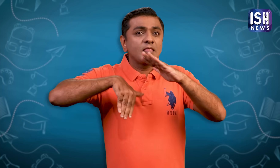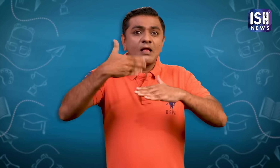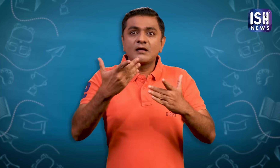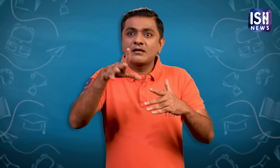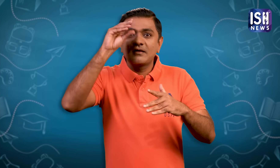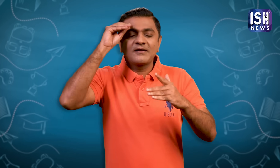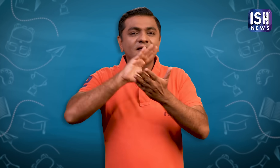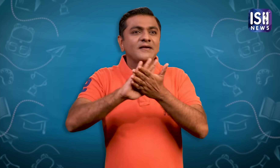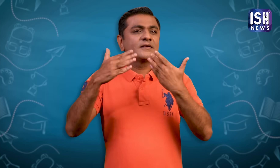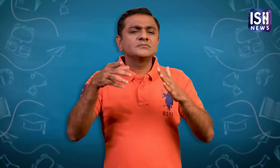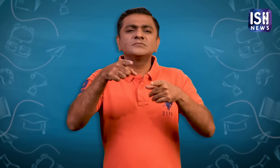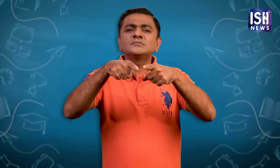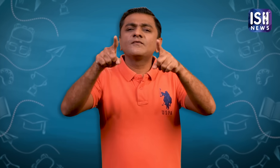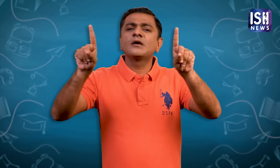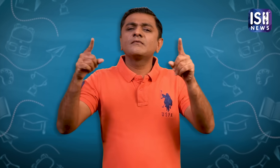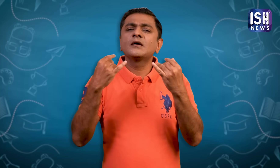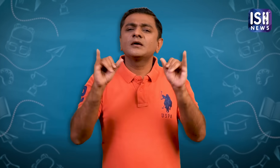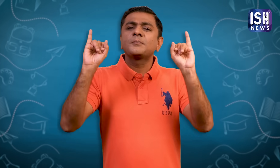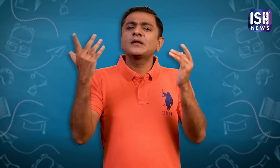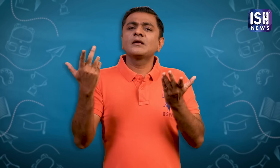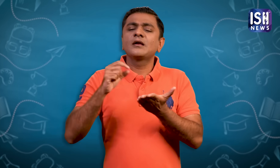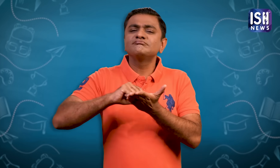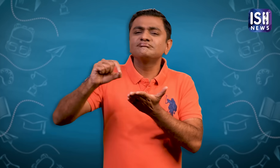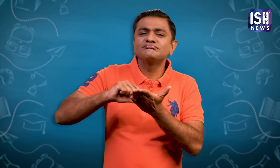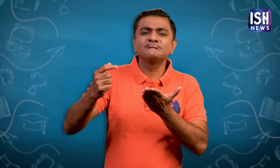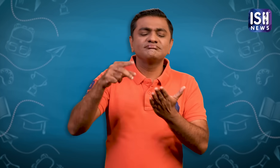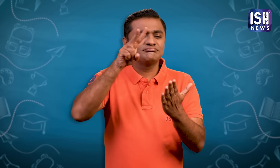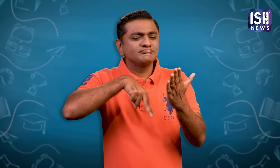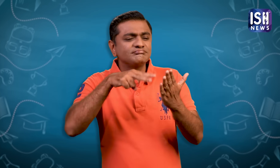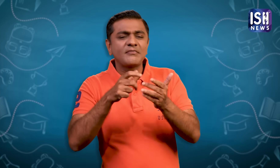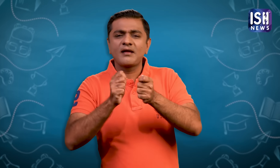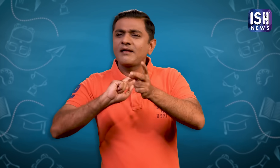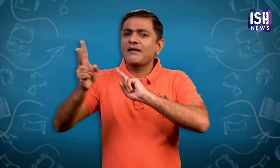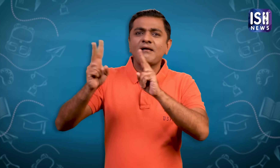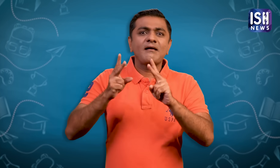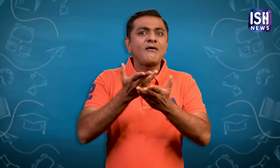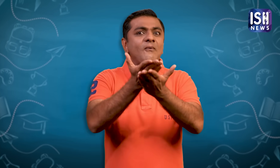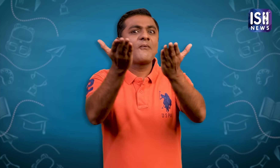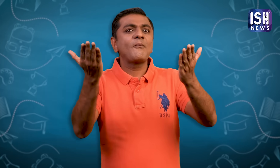Once you finish learning, you will become independent. You will be able to write and read on your own and message anybody.